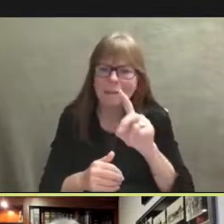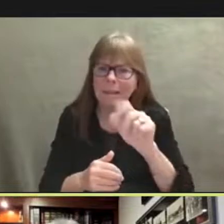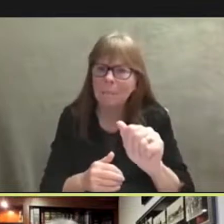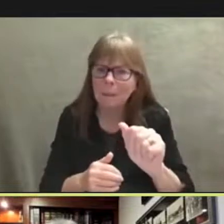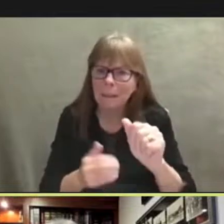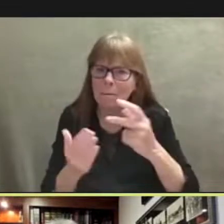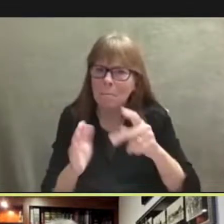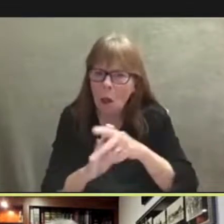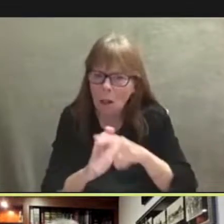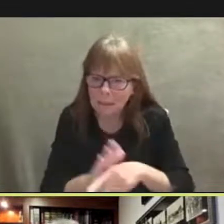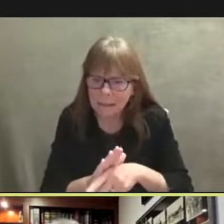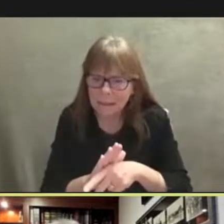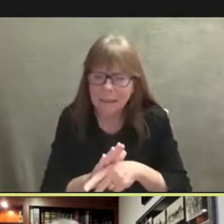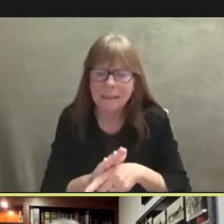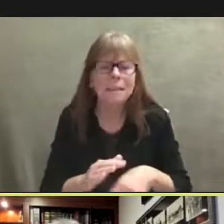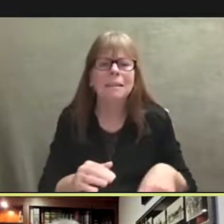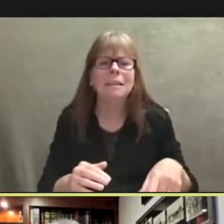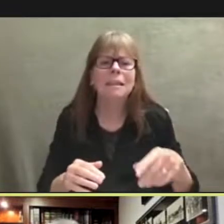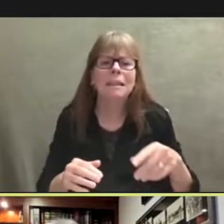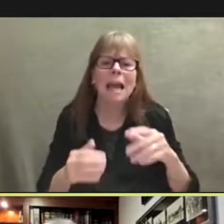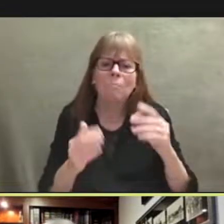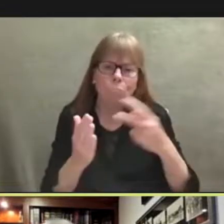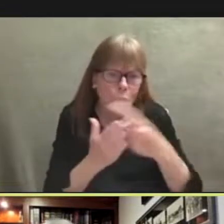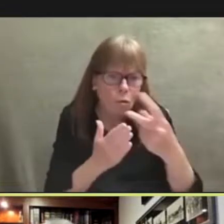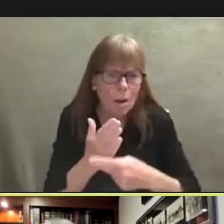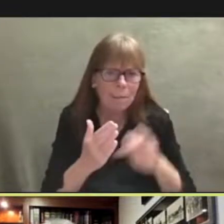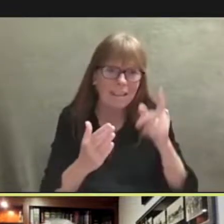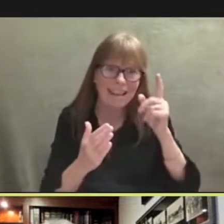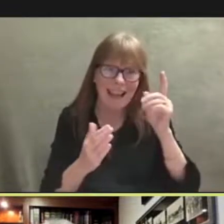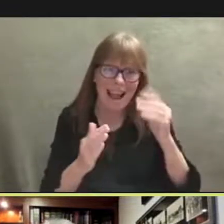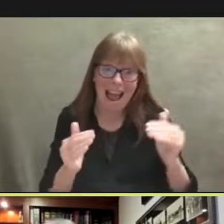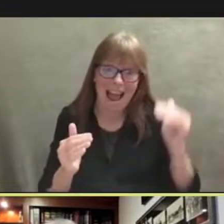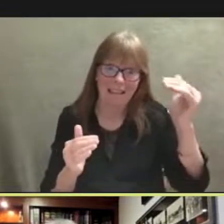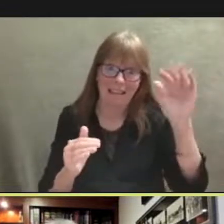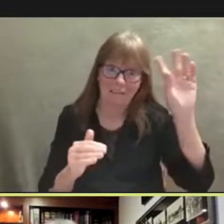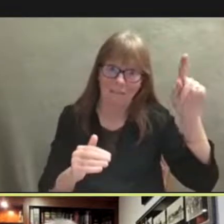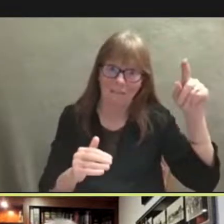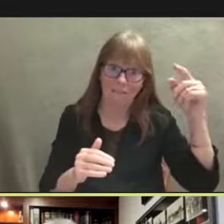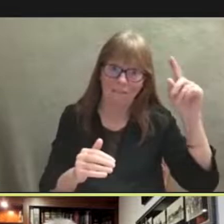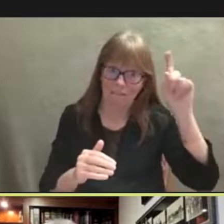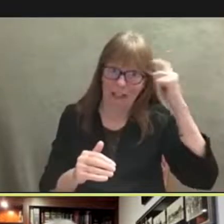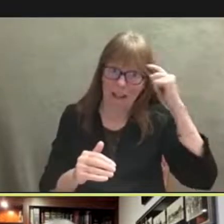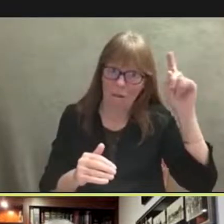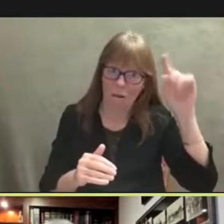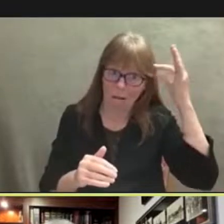policies and programs at the federal level. But we critically examined ten topics. Equal opportunity